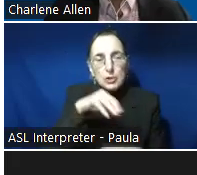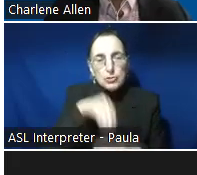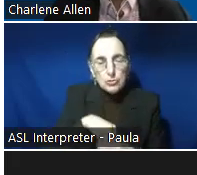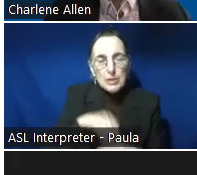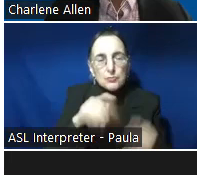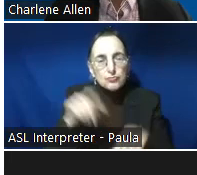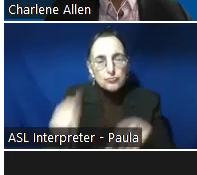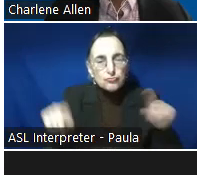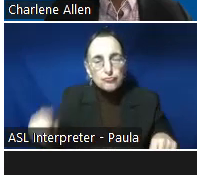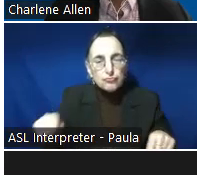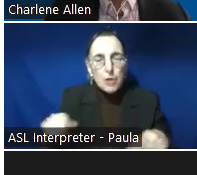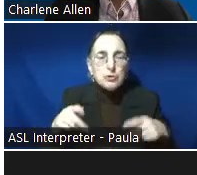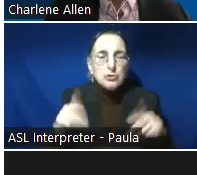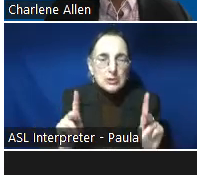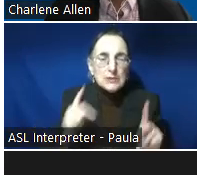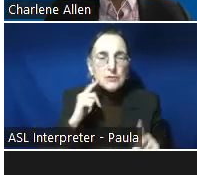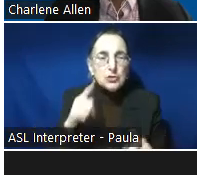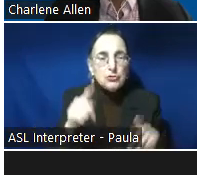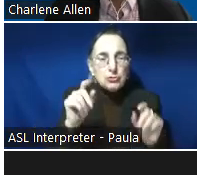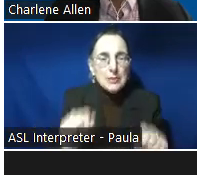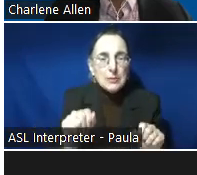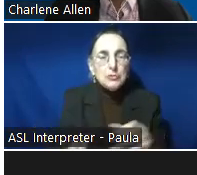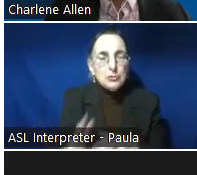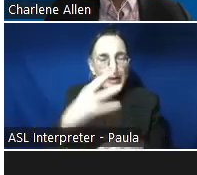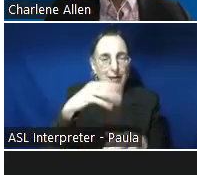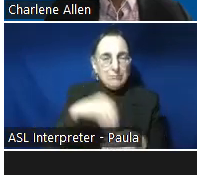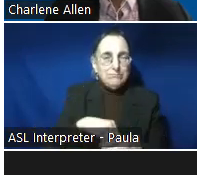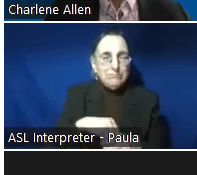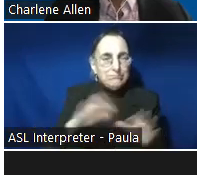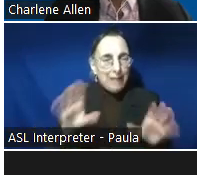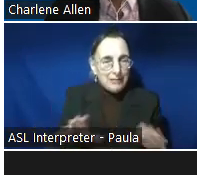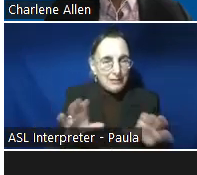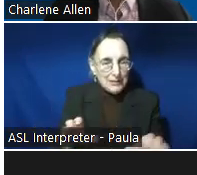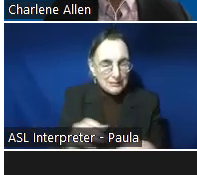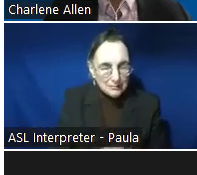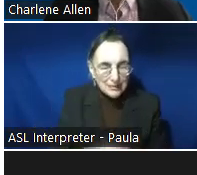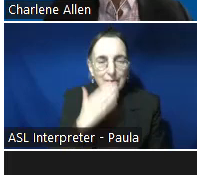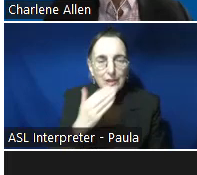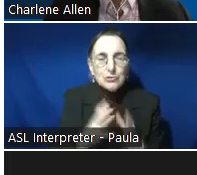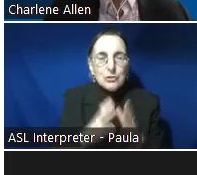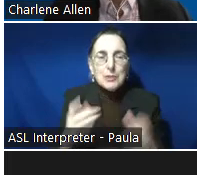for you to be an active participant. Thank you so much for joining us. My name is a Charlene